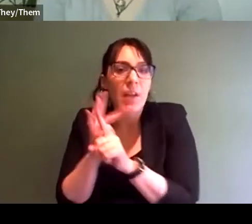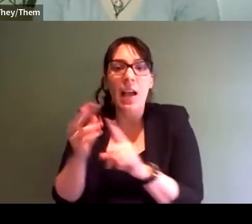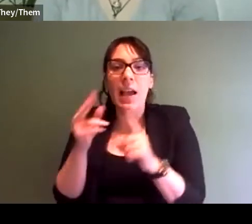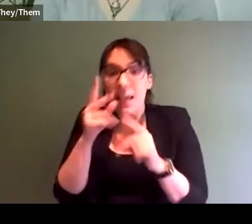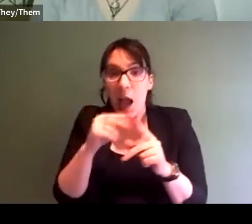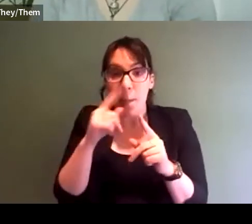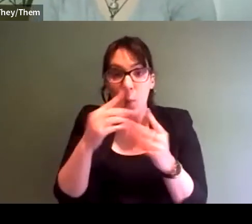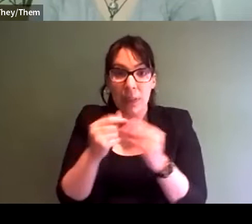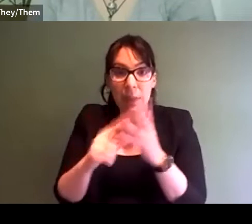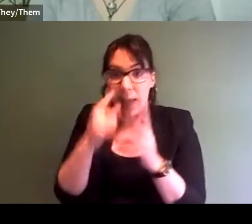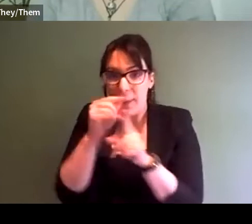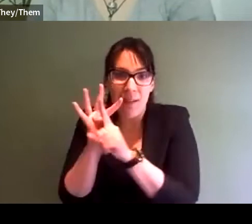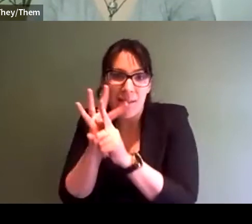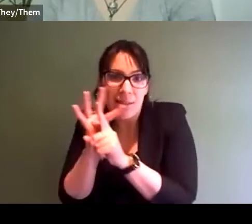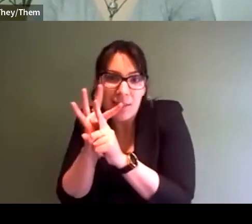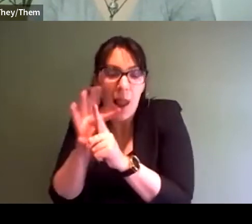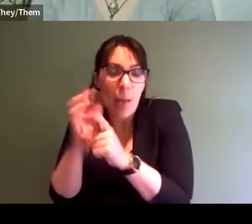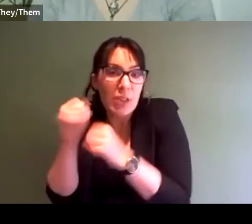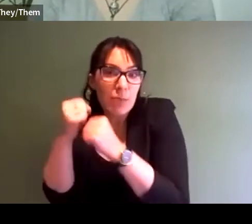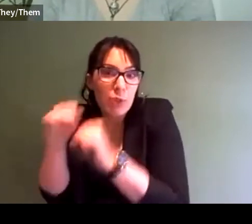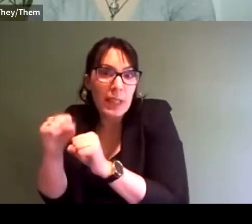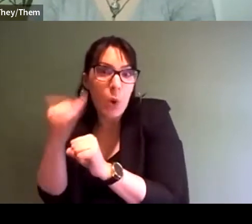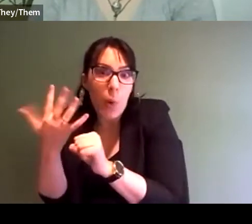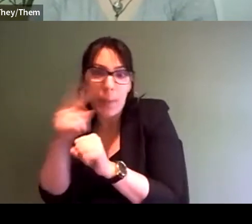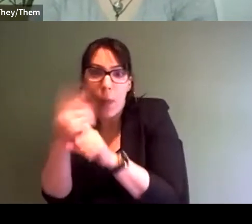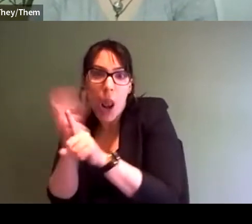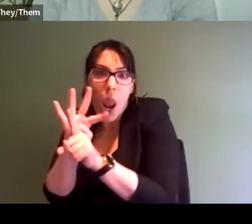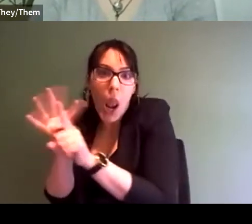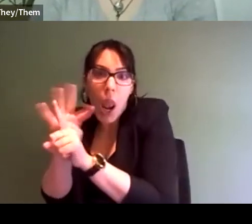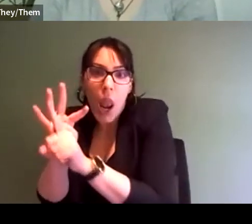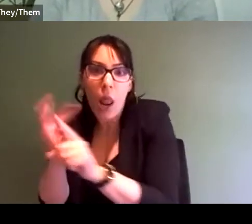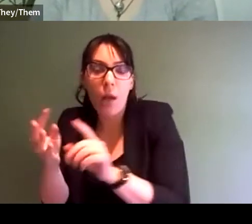So I'll sort of address each of those, and watch.